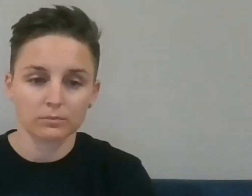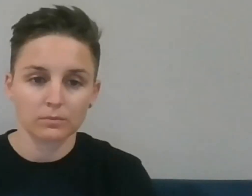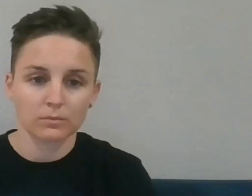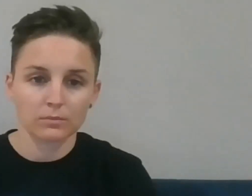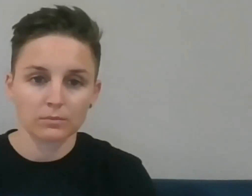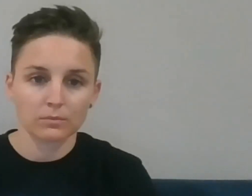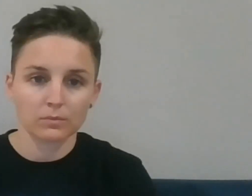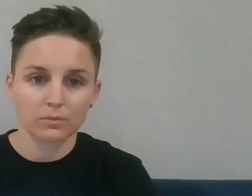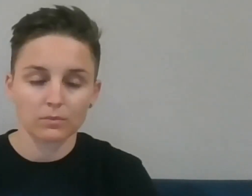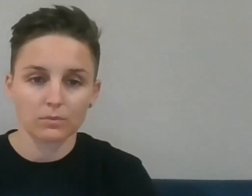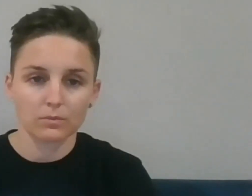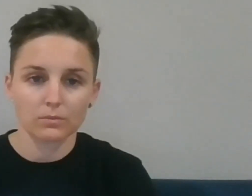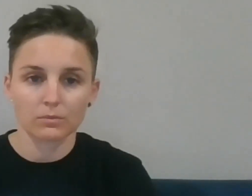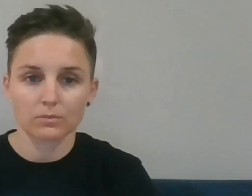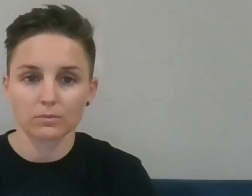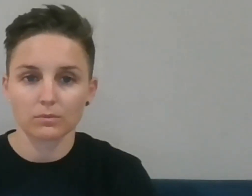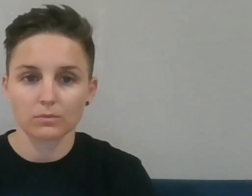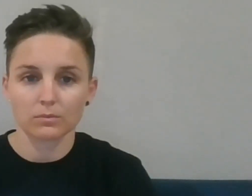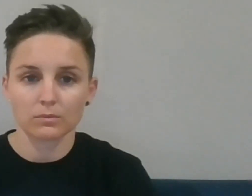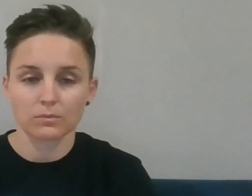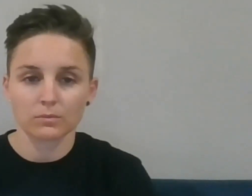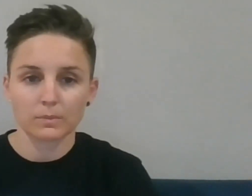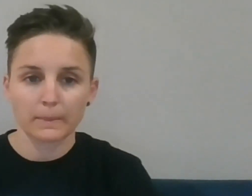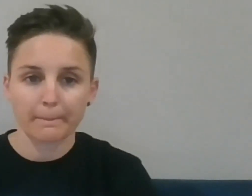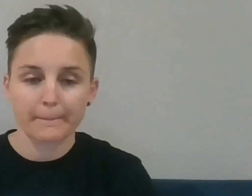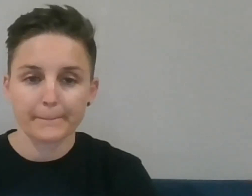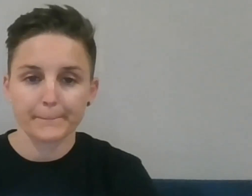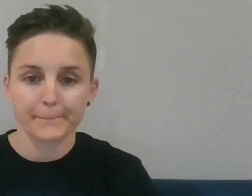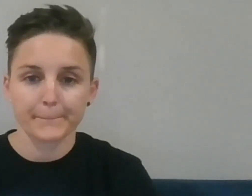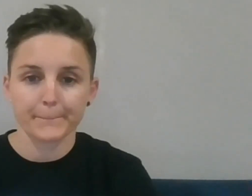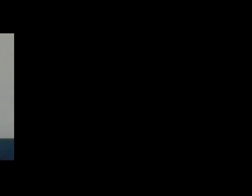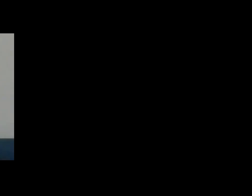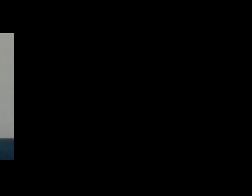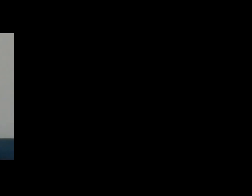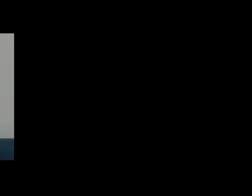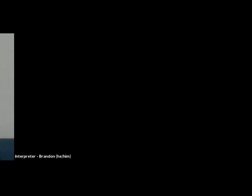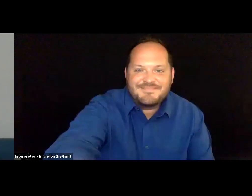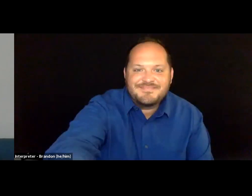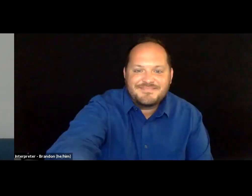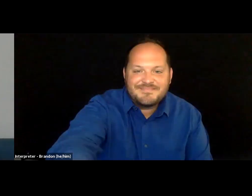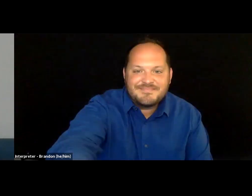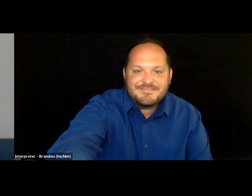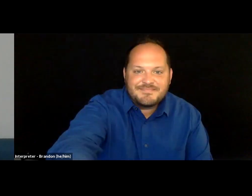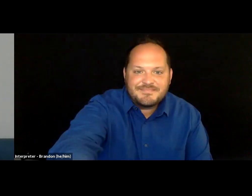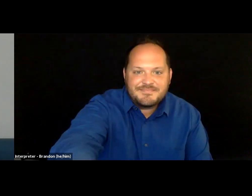Hello, everyone. Welcome. My name is Kelly Simon, my pronouns are she and her, I'm